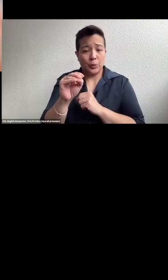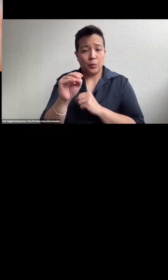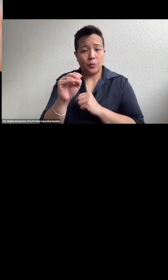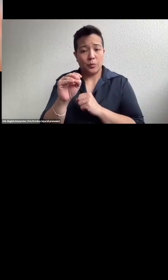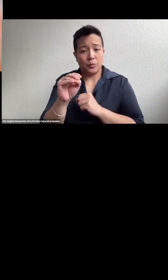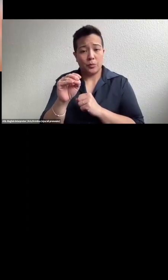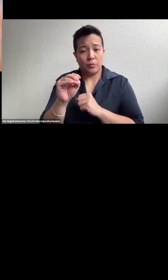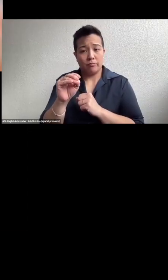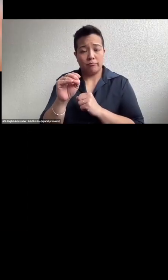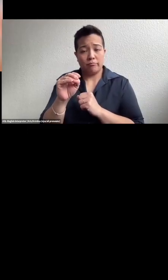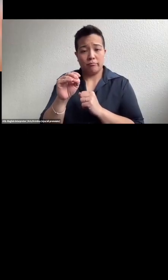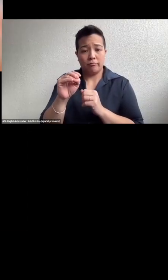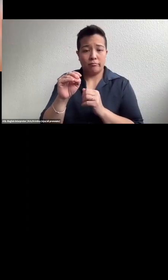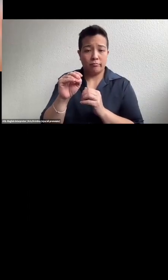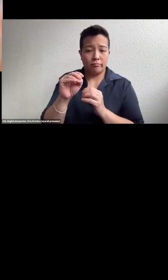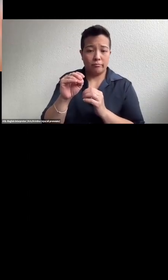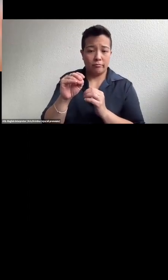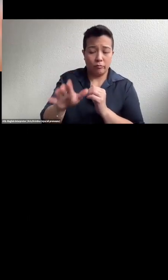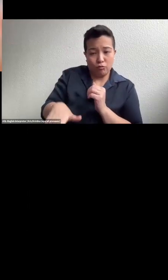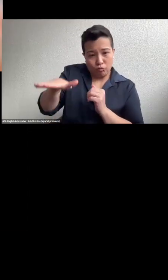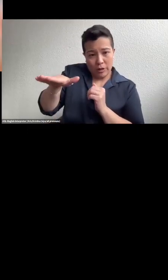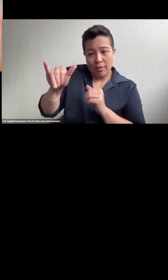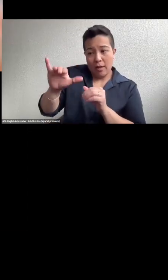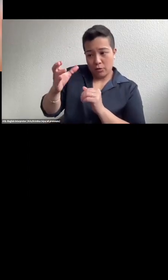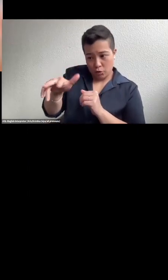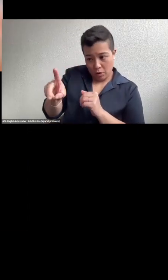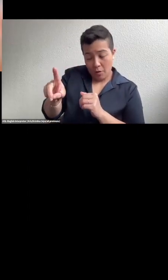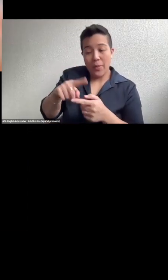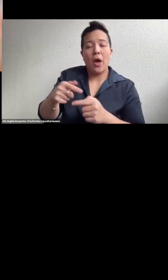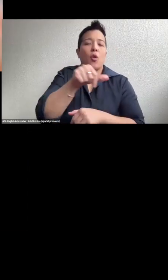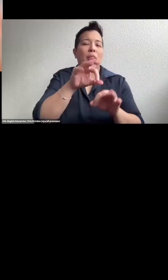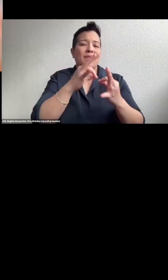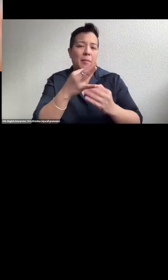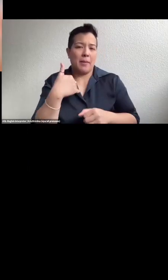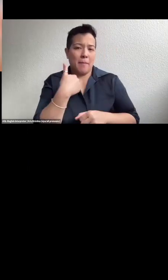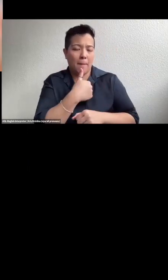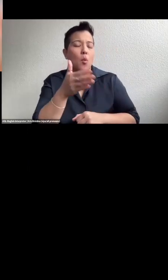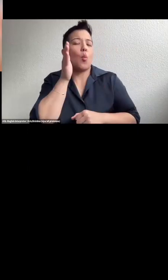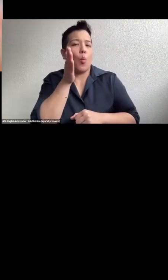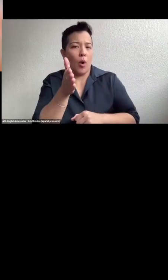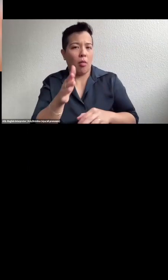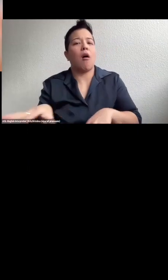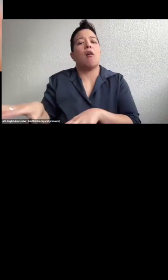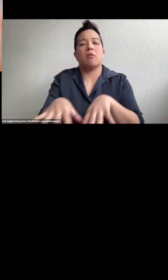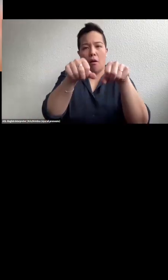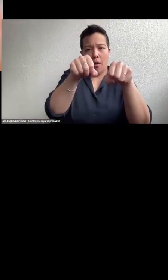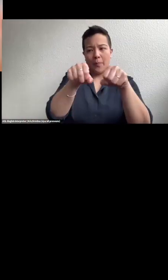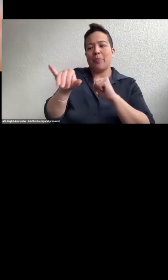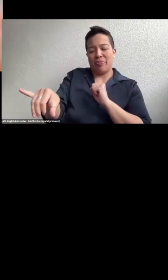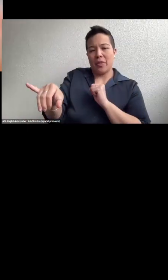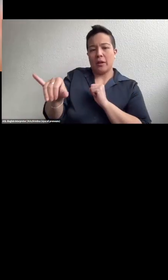child, then another family member will adopt that child,